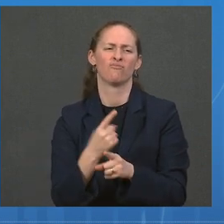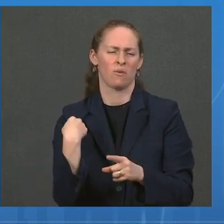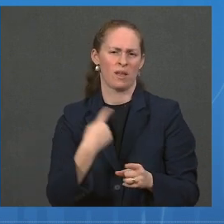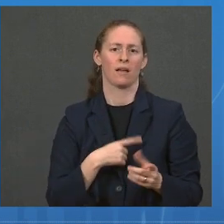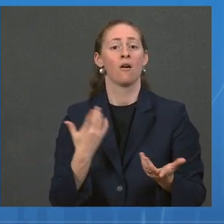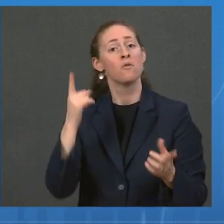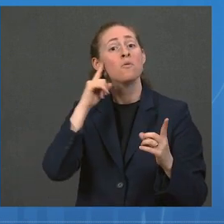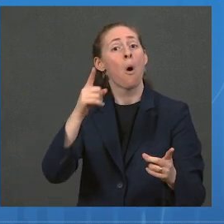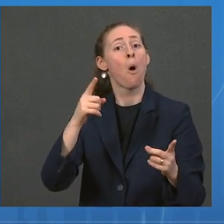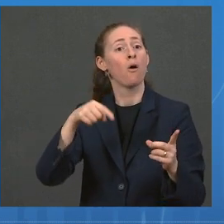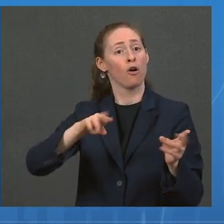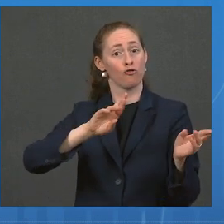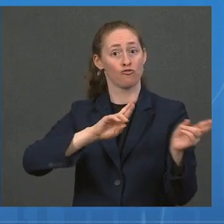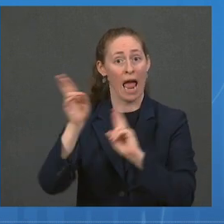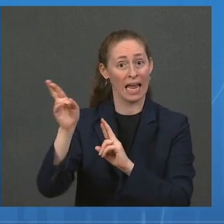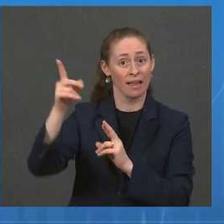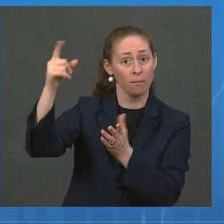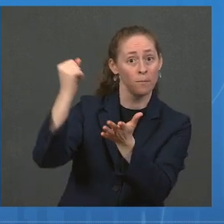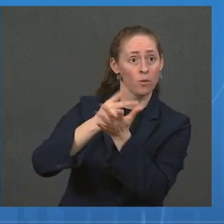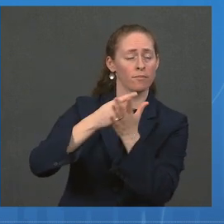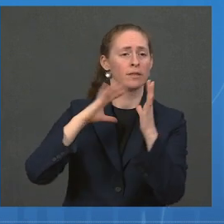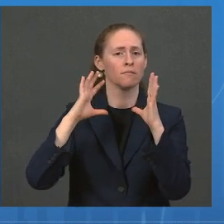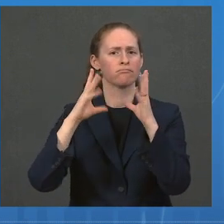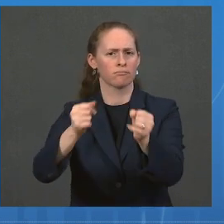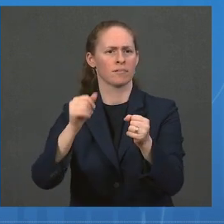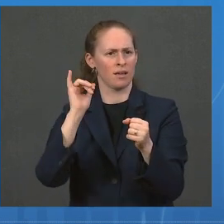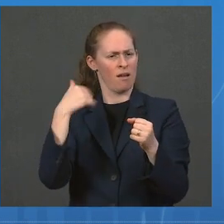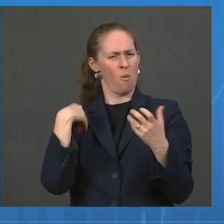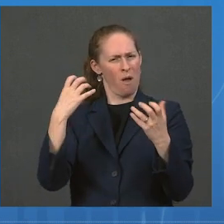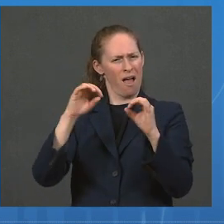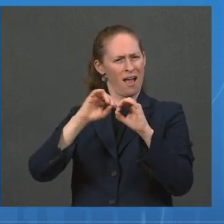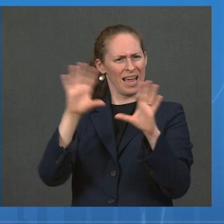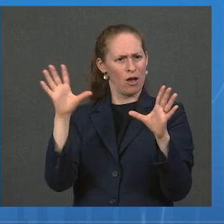So, to be crystal clear, as I think everybody has emphasized,